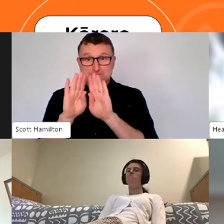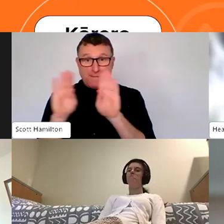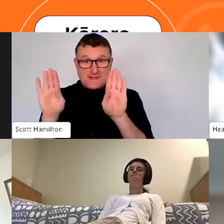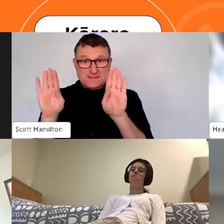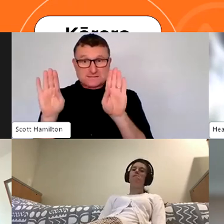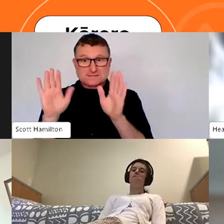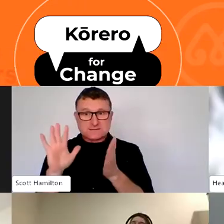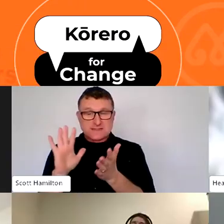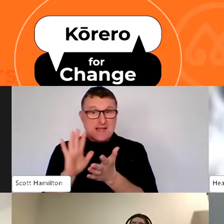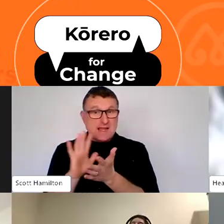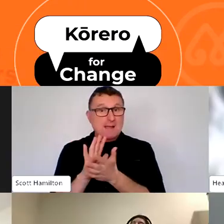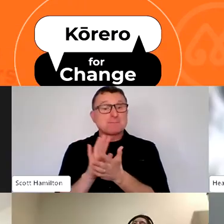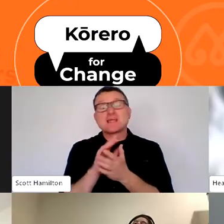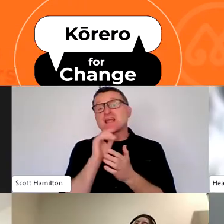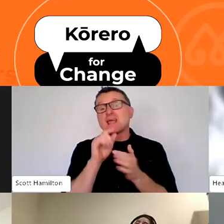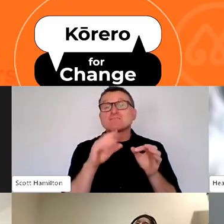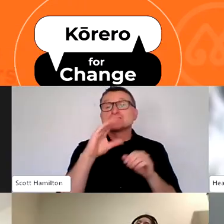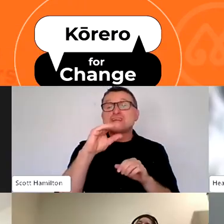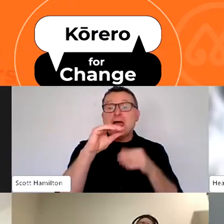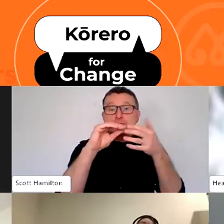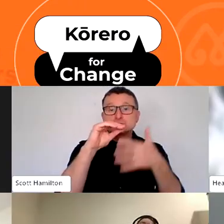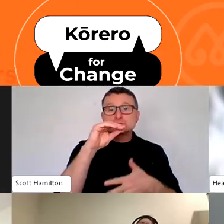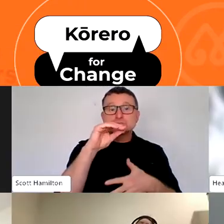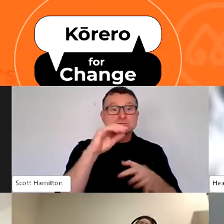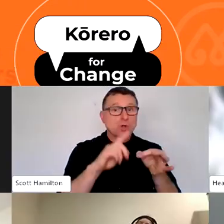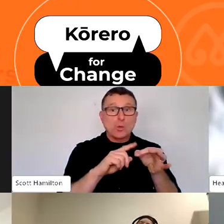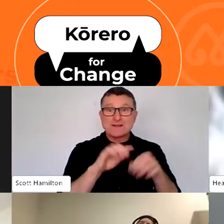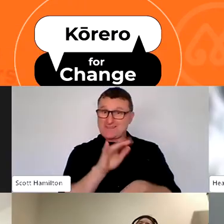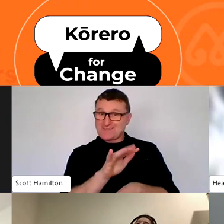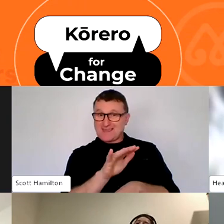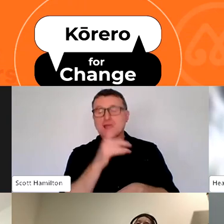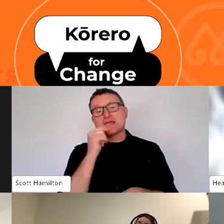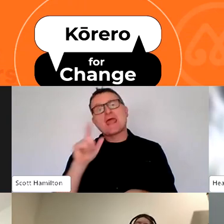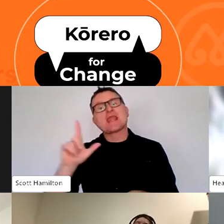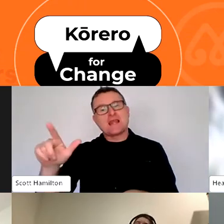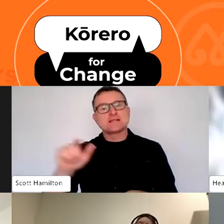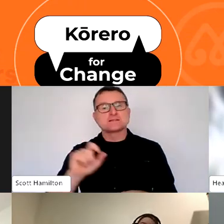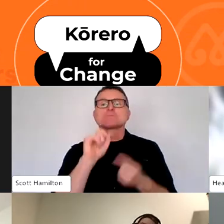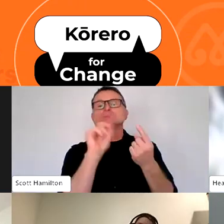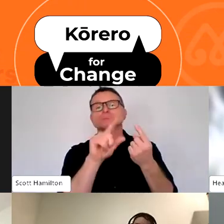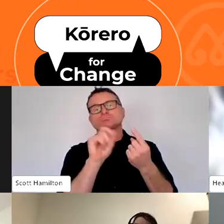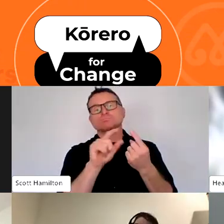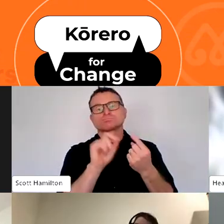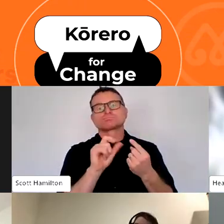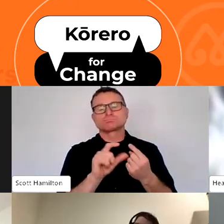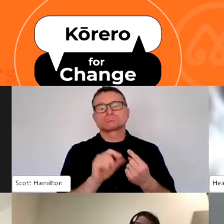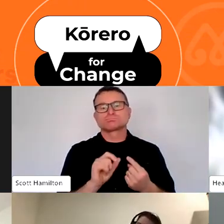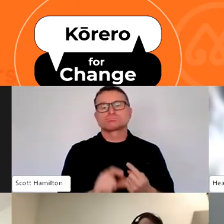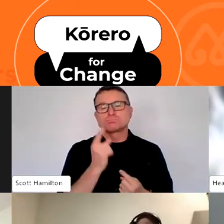a look after in terms of responding to the questions in the Q&A, that would be really helpful. And look I just want to thank you again